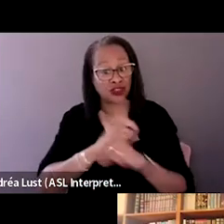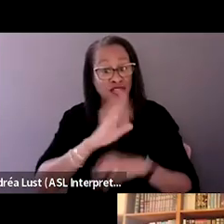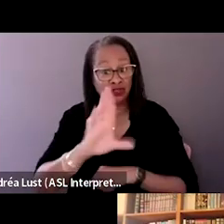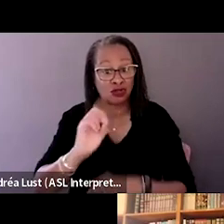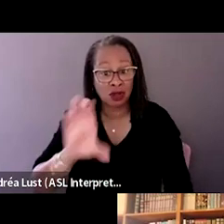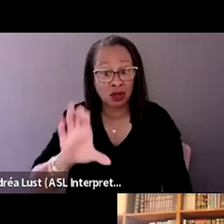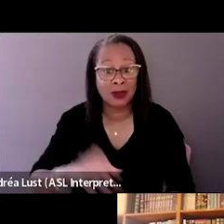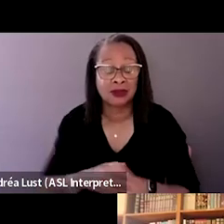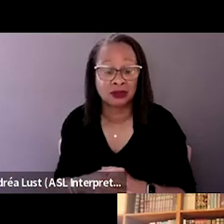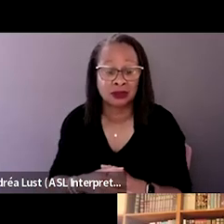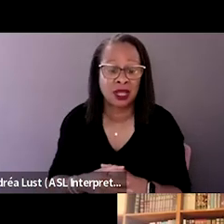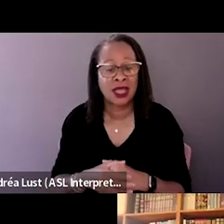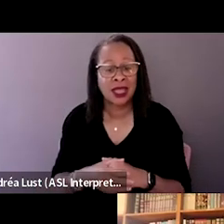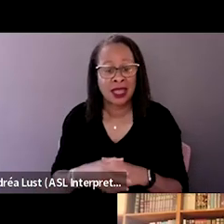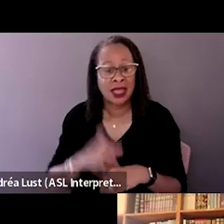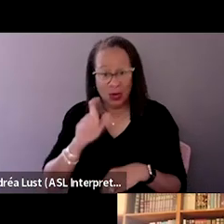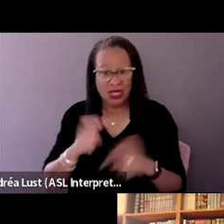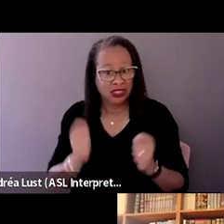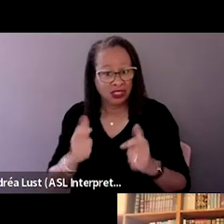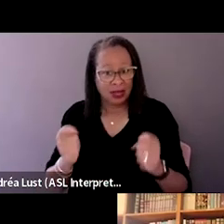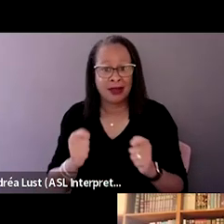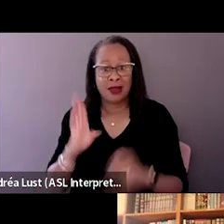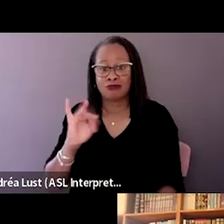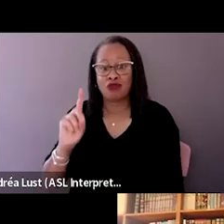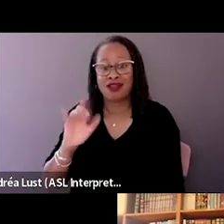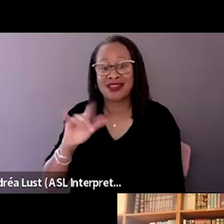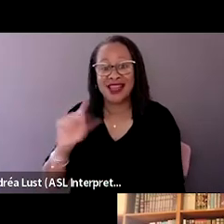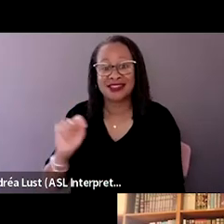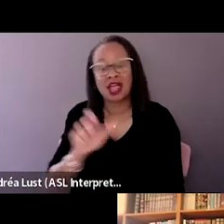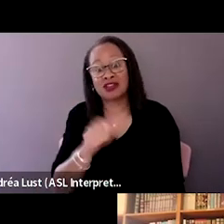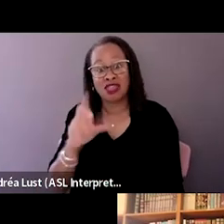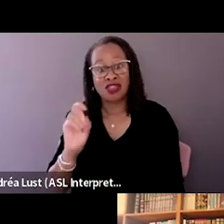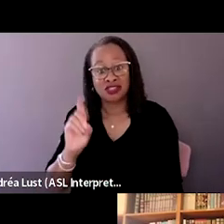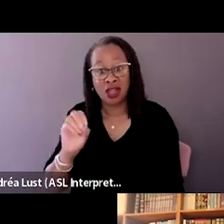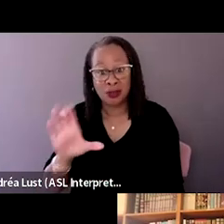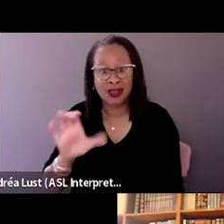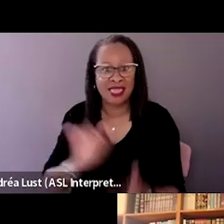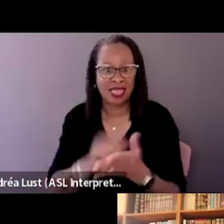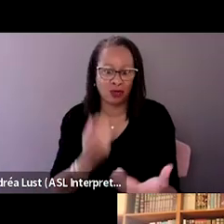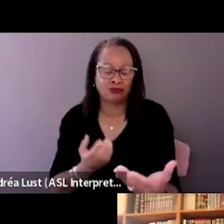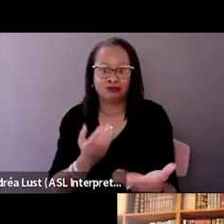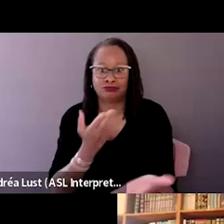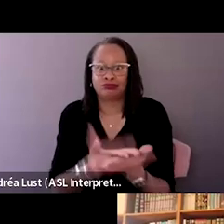And you have to immediately broadcast another document that is going to prove the opposite of what you were saying.